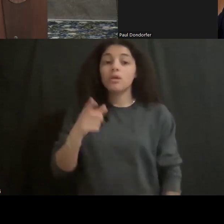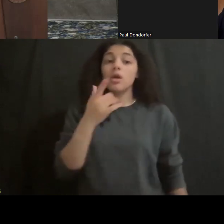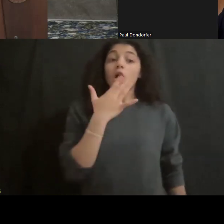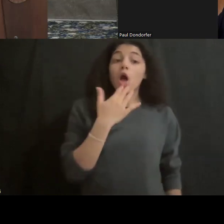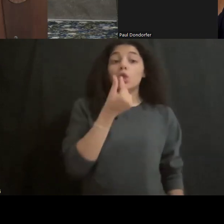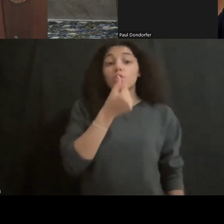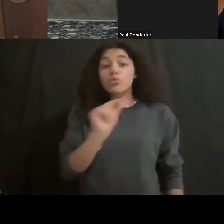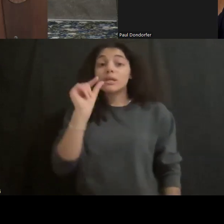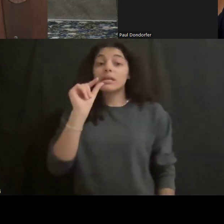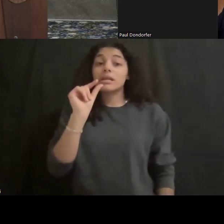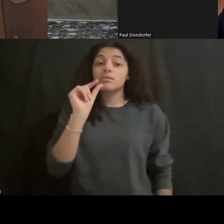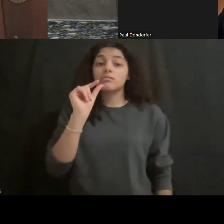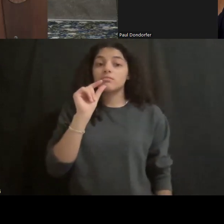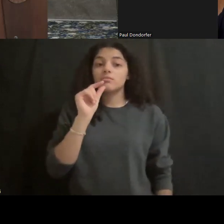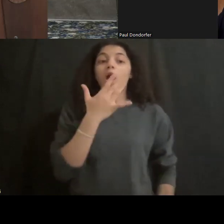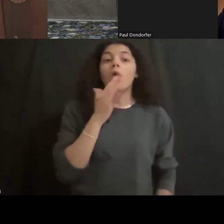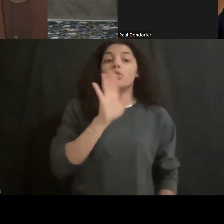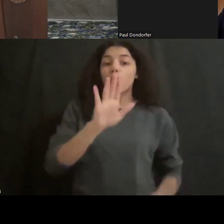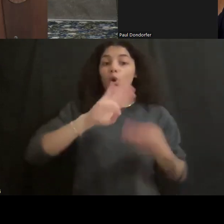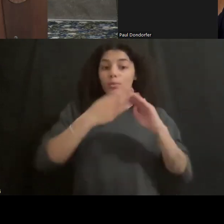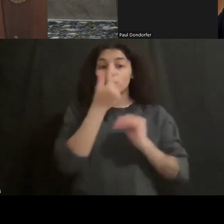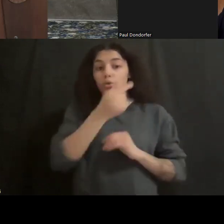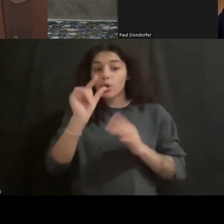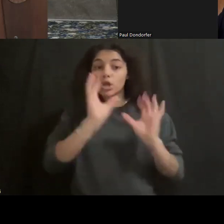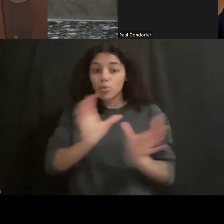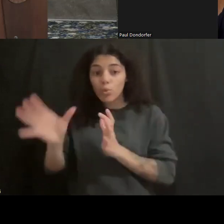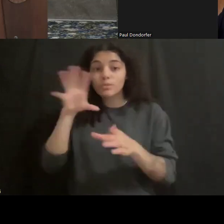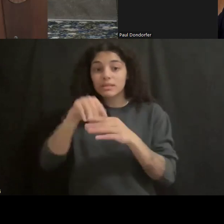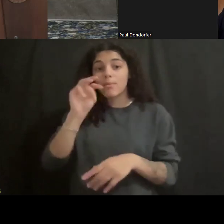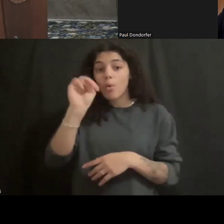would like the legislature to act on this by authorizing the construction of multiple